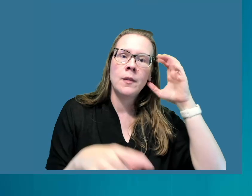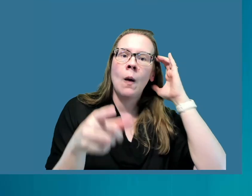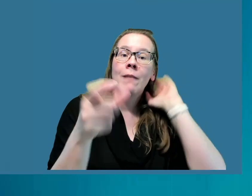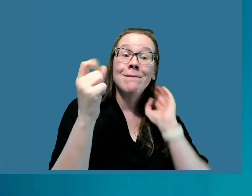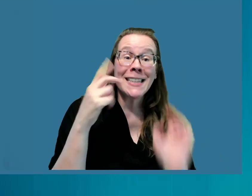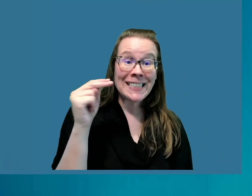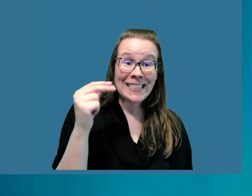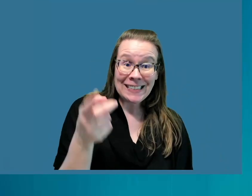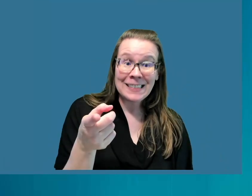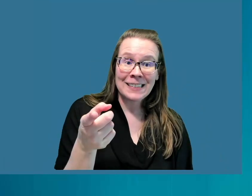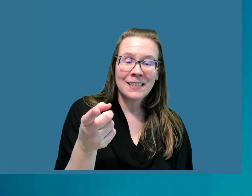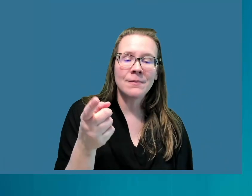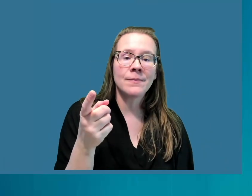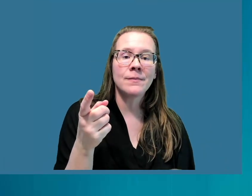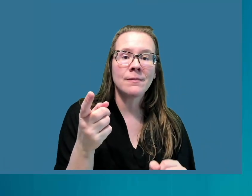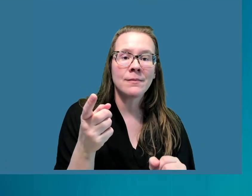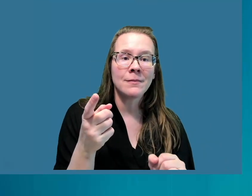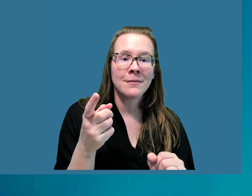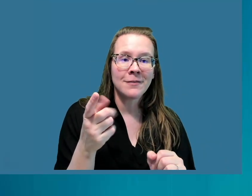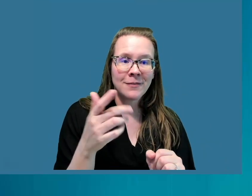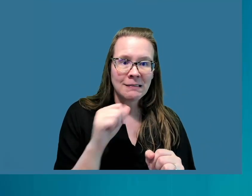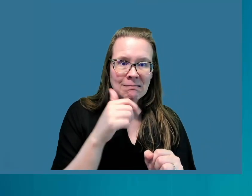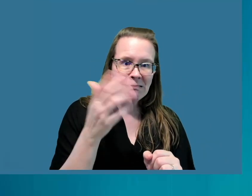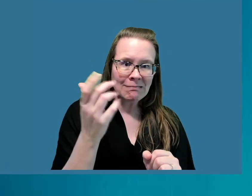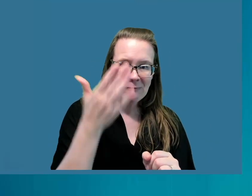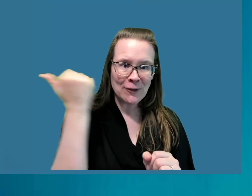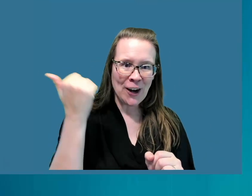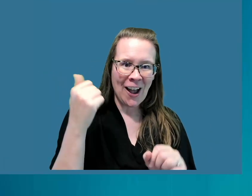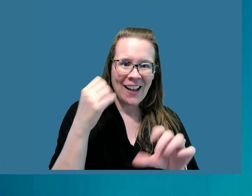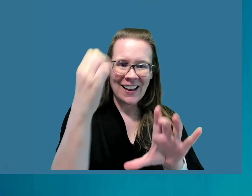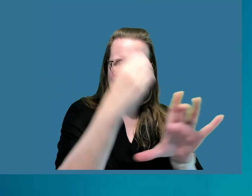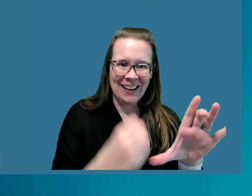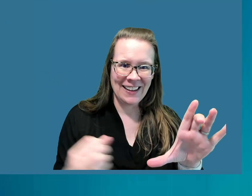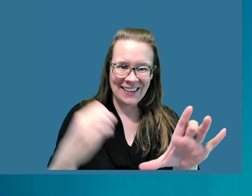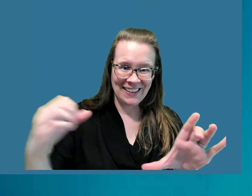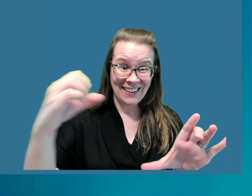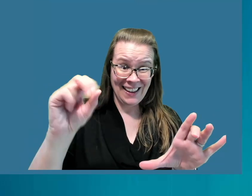type for the outline and a different type to flood the center. We've combined those into one icing,